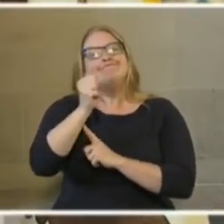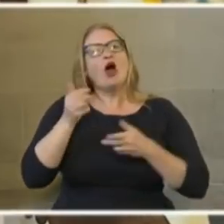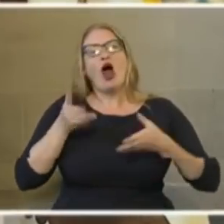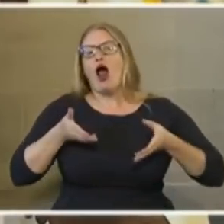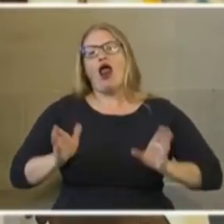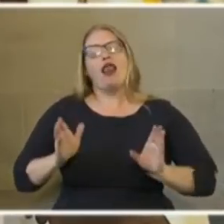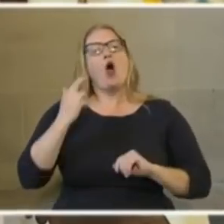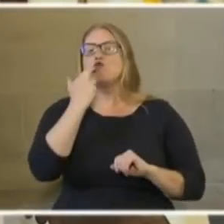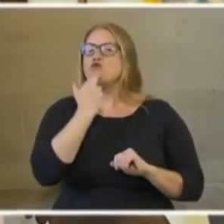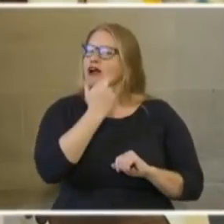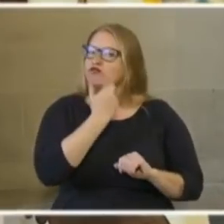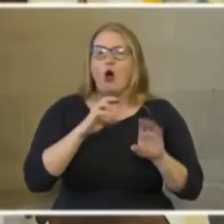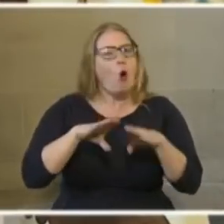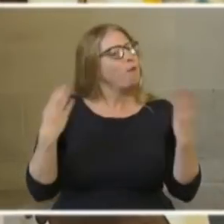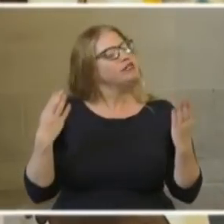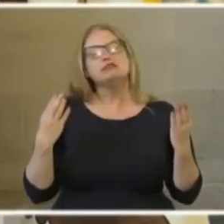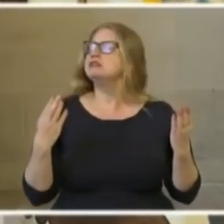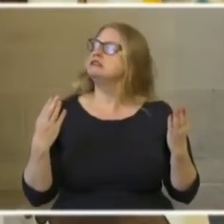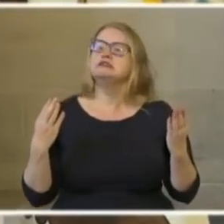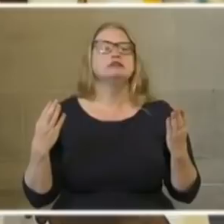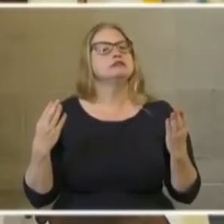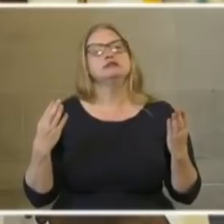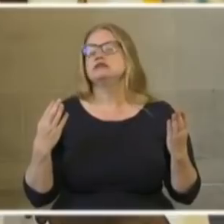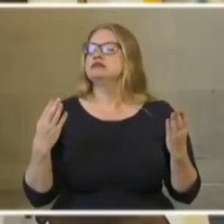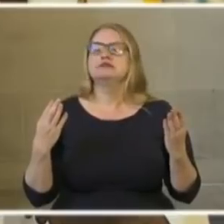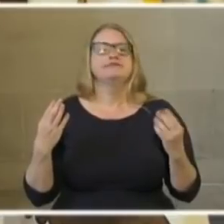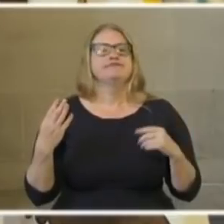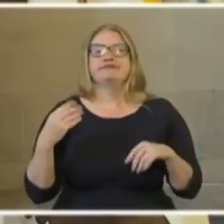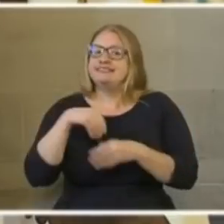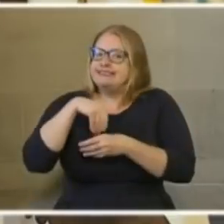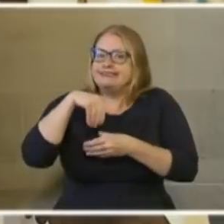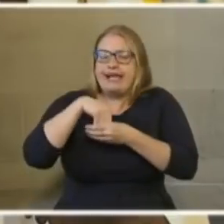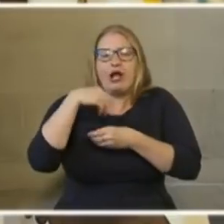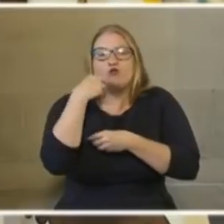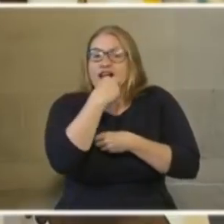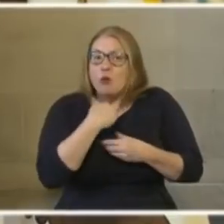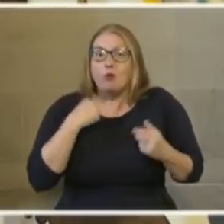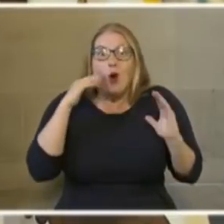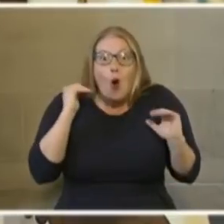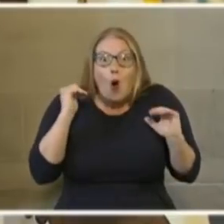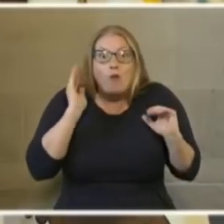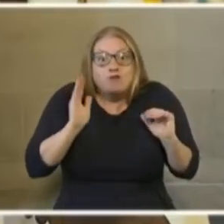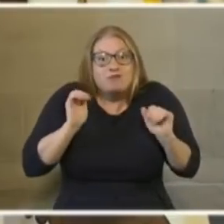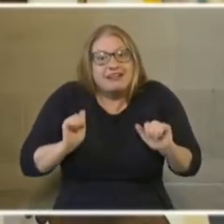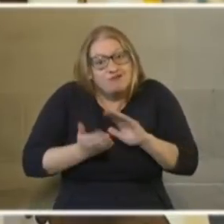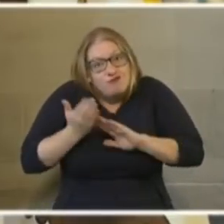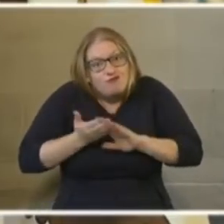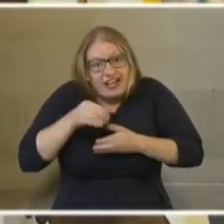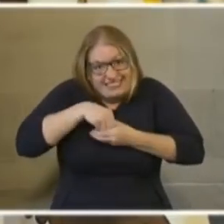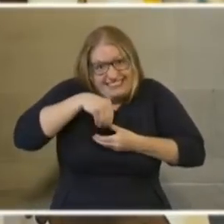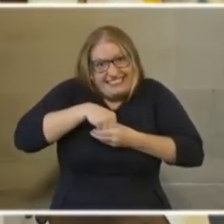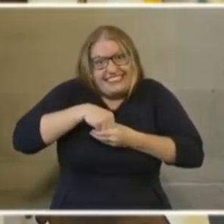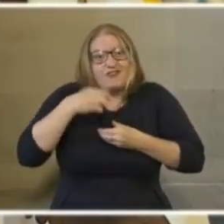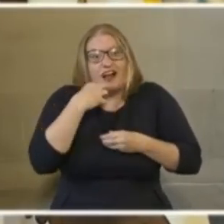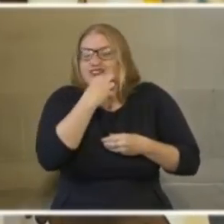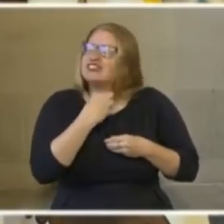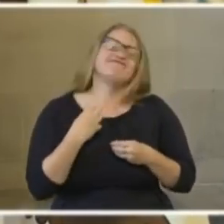AS OF TODAY, WE MUST ANNOUNCE THAT ON JULY 13, WE WILL NOT BE